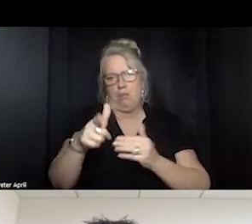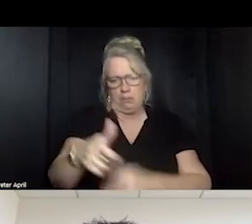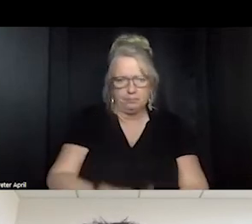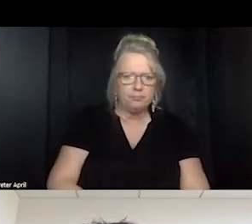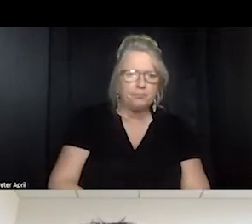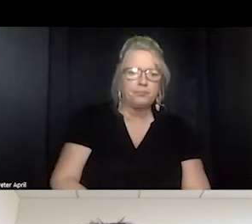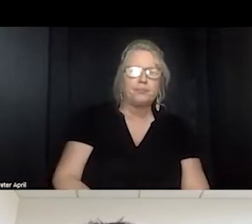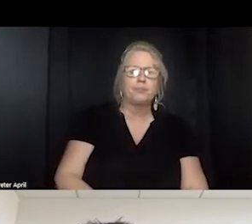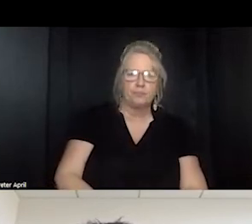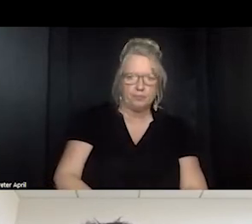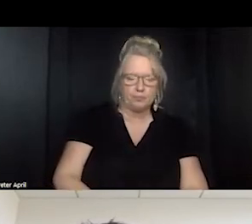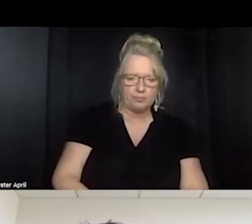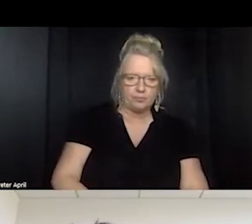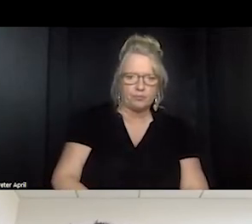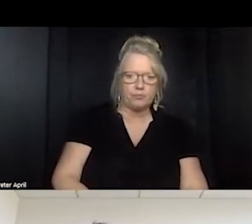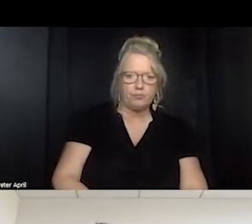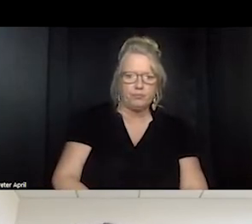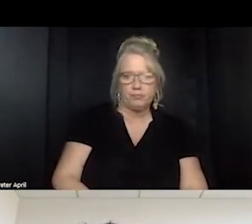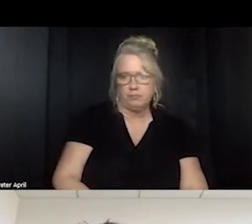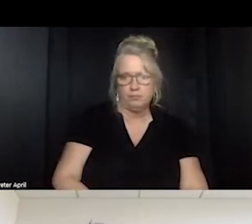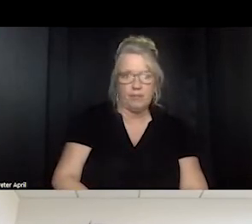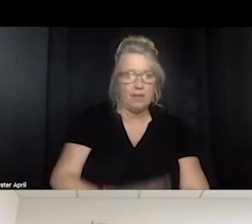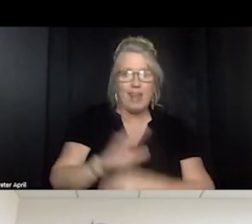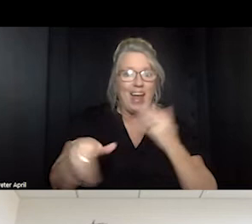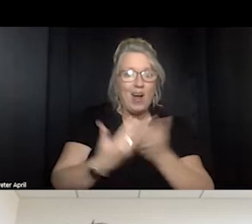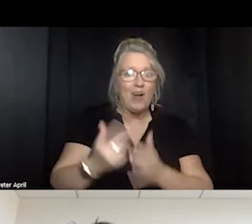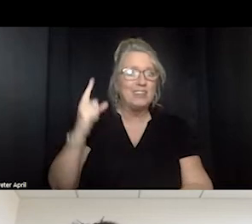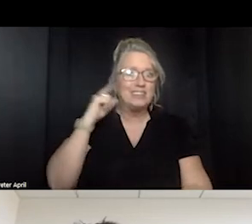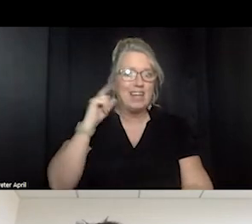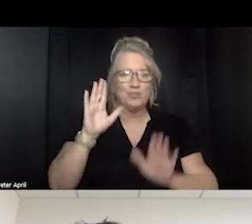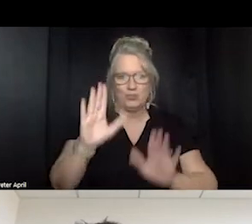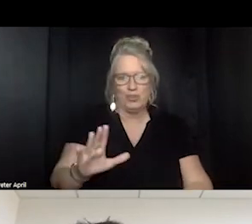SO THAT ALL SOUNDS GREAT. I WILL TALK LITTLE BIT ABOUT THE LAST POINT, DAVID. WHEN